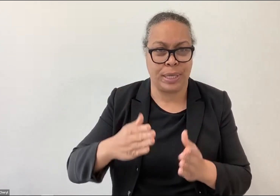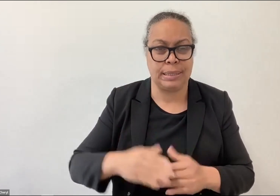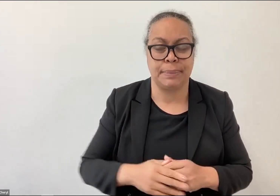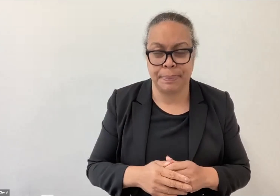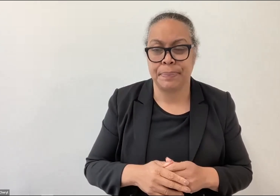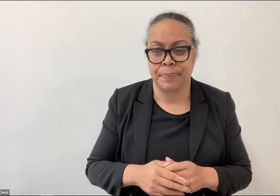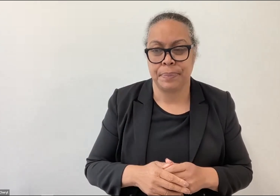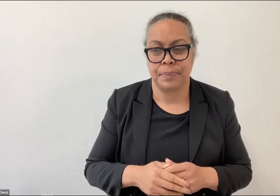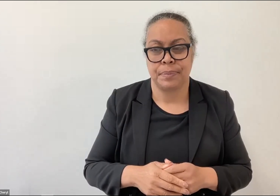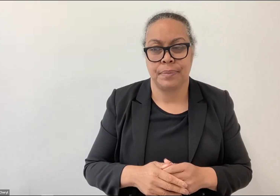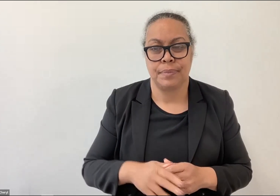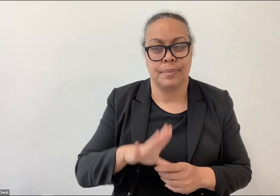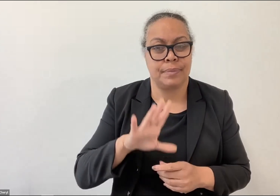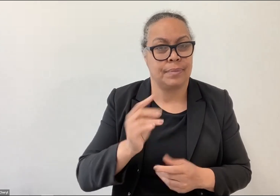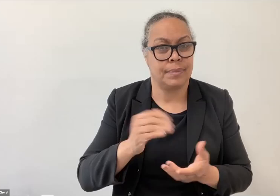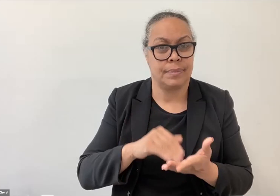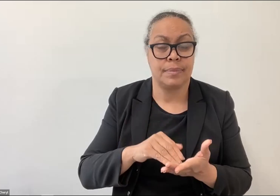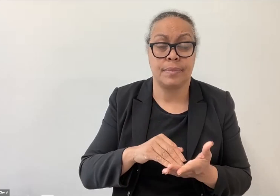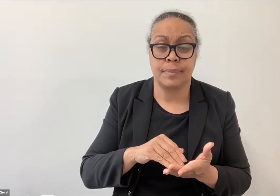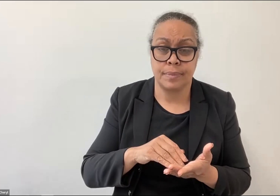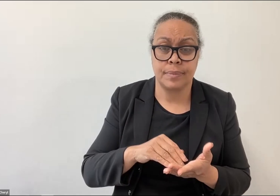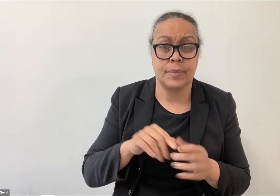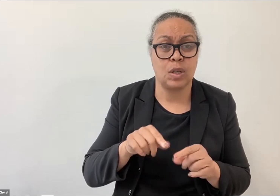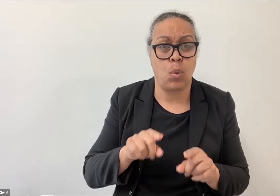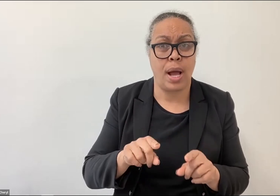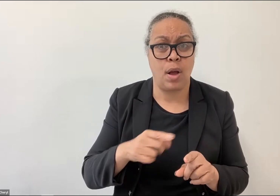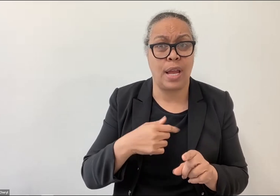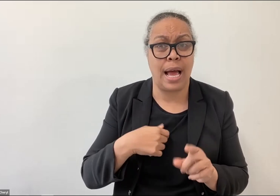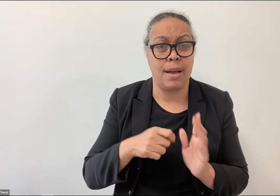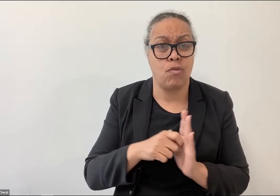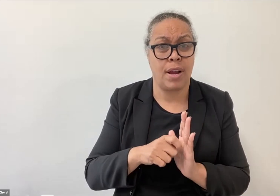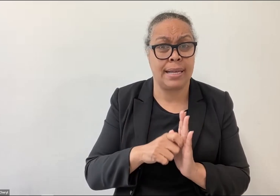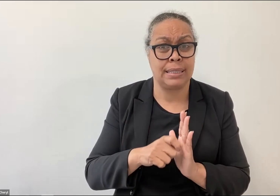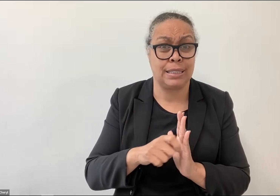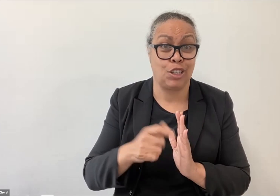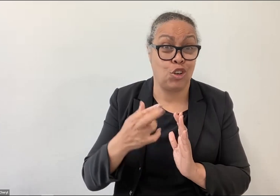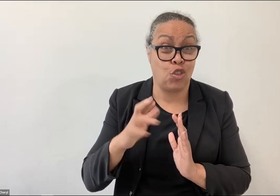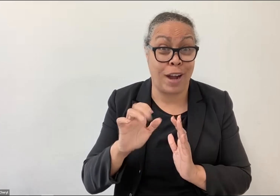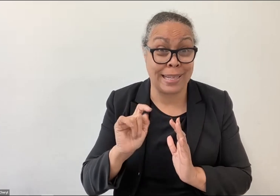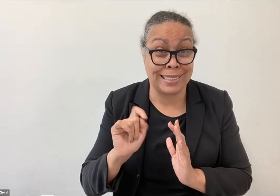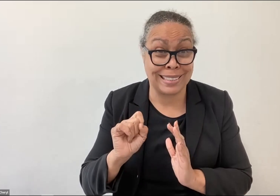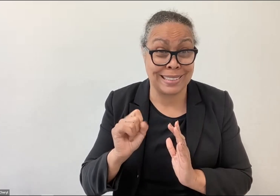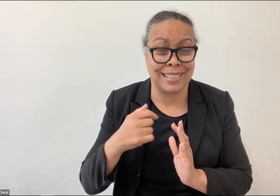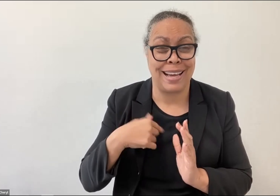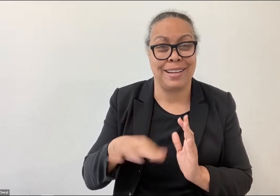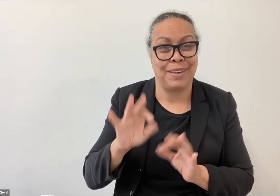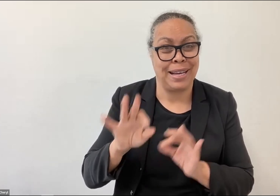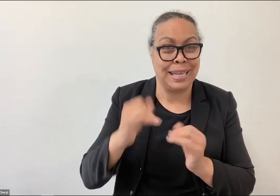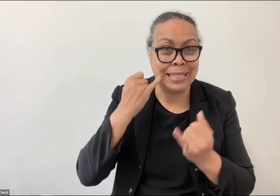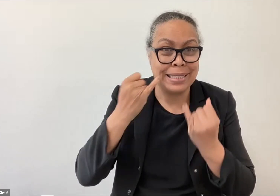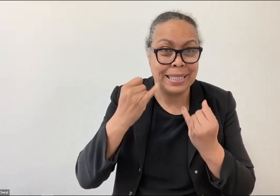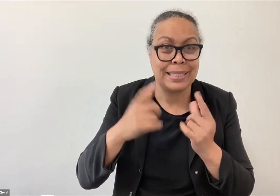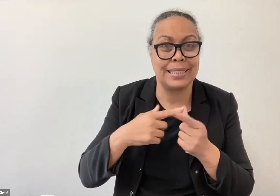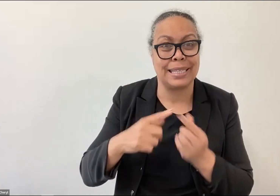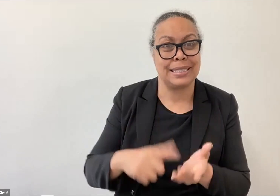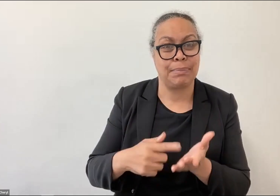So but you know as well I write the the grants and I come up with the ideas, and then sometimes, and I sit there after.